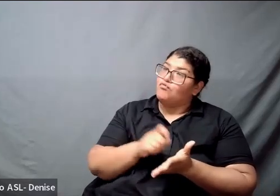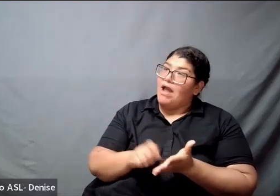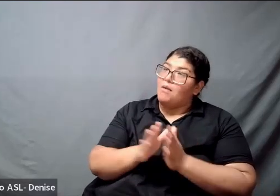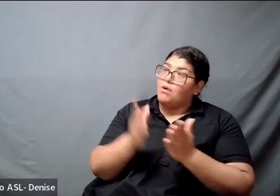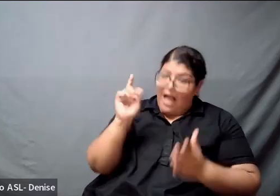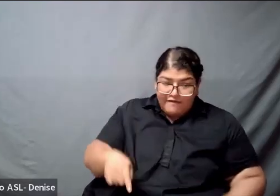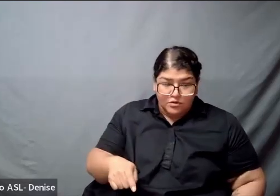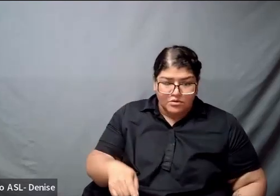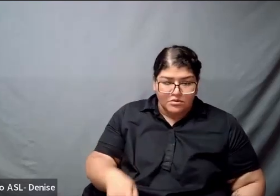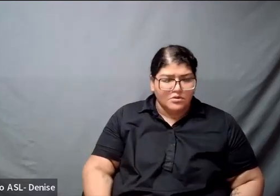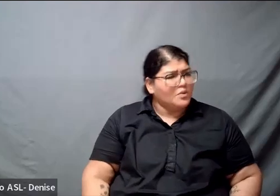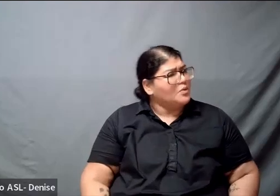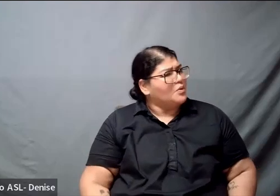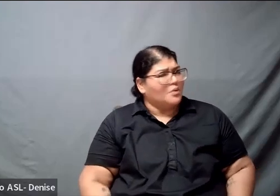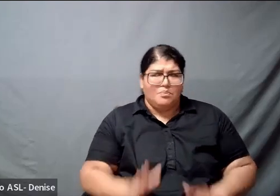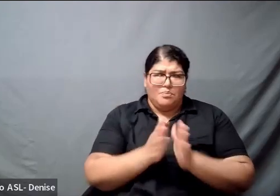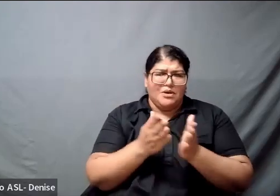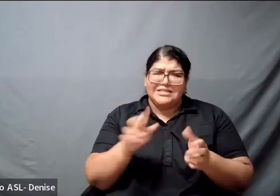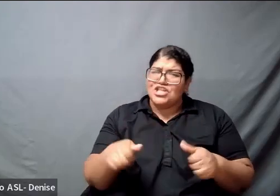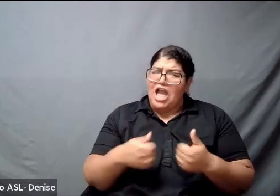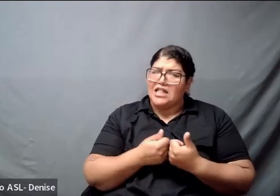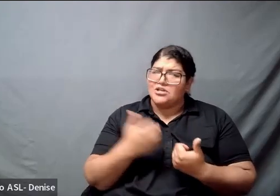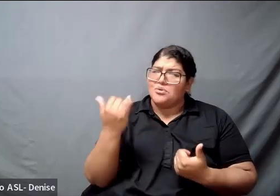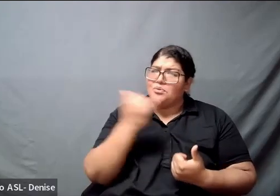Books are really hard and writing is a craft.